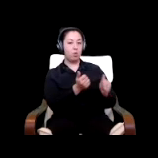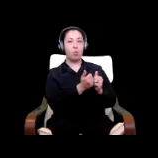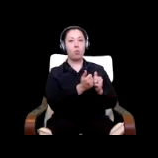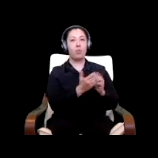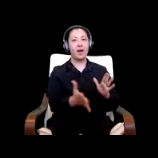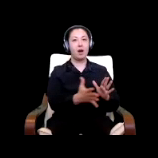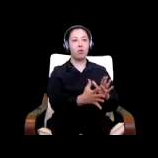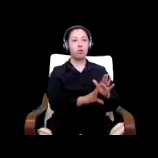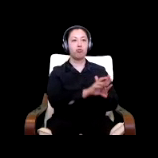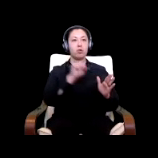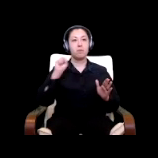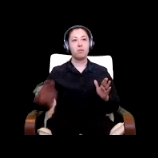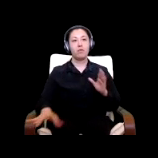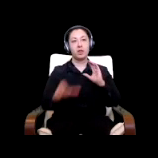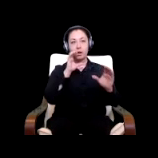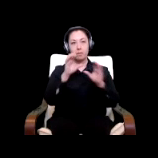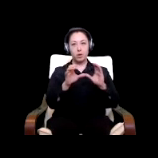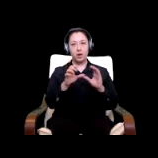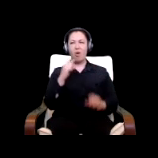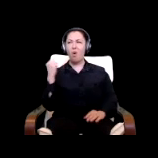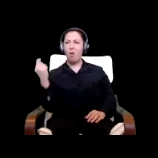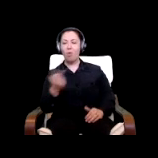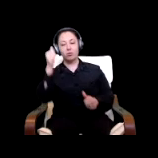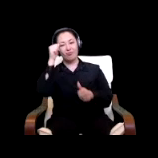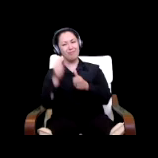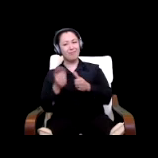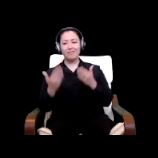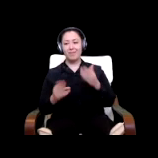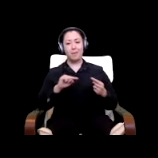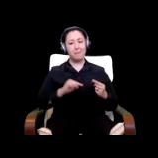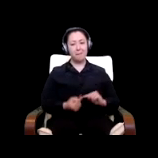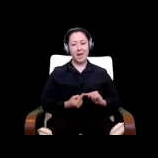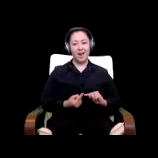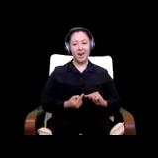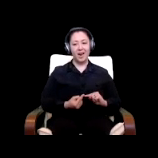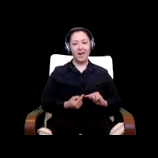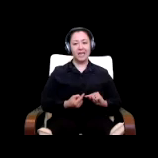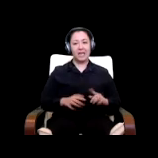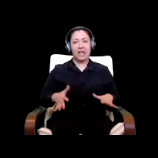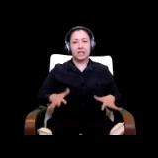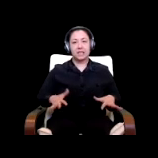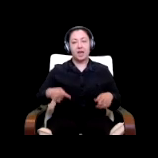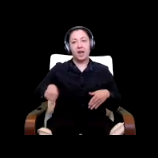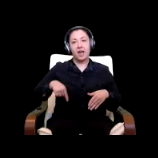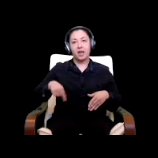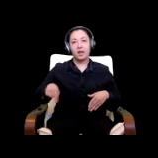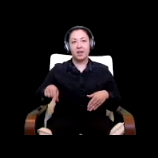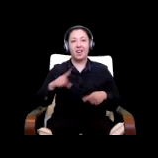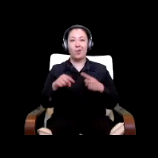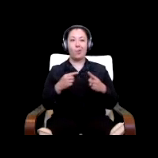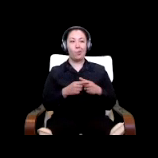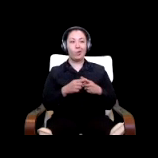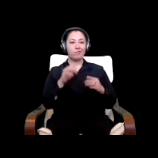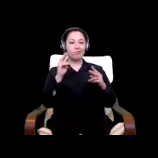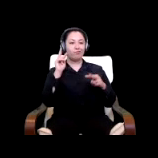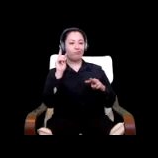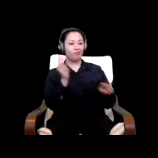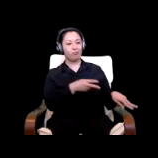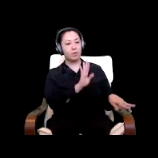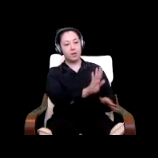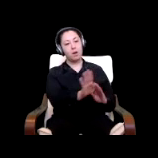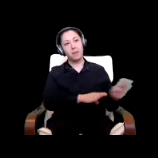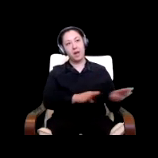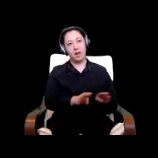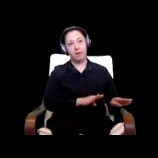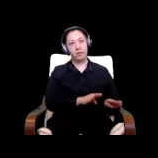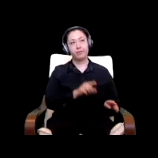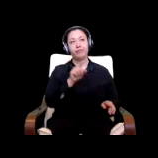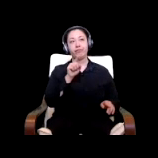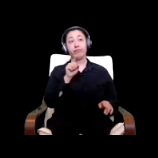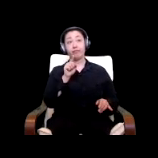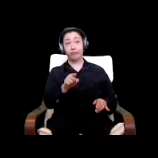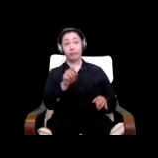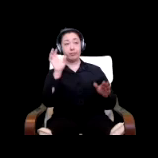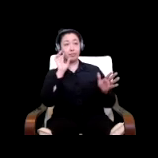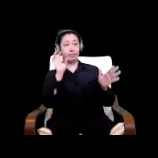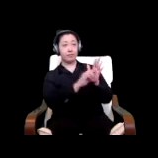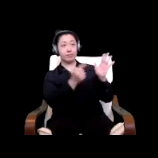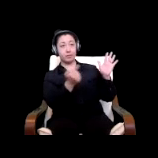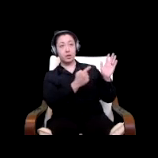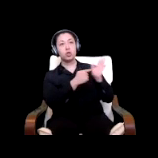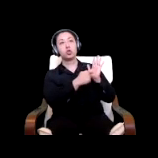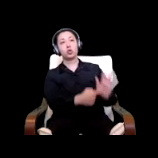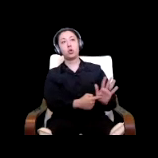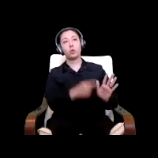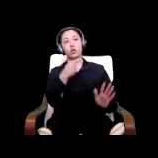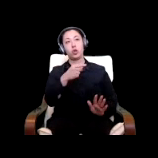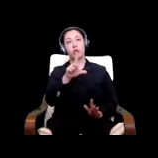Here's a screenshot of a part of the glossary. As I mentioned, it provides some of the explanation